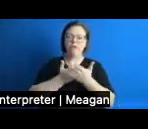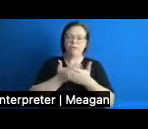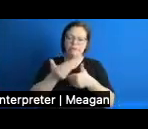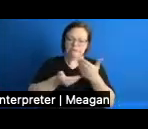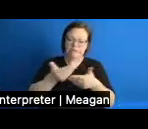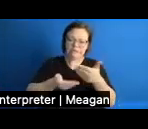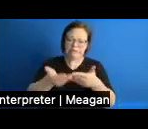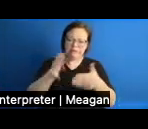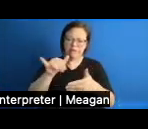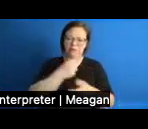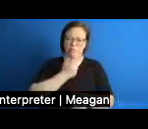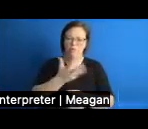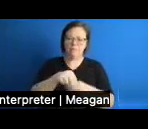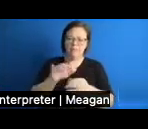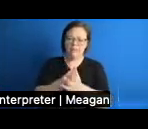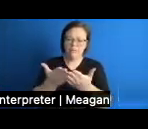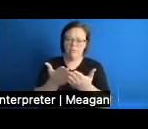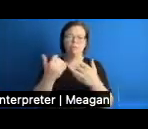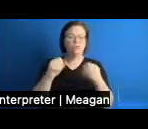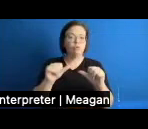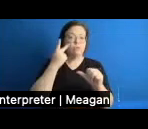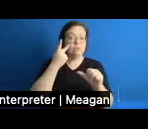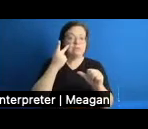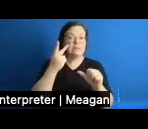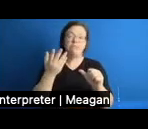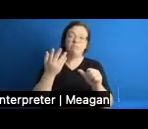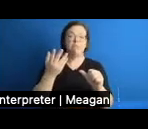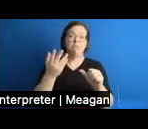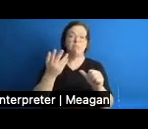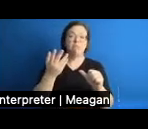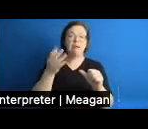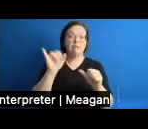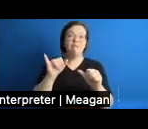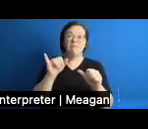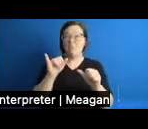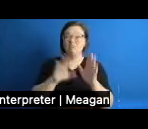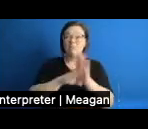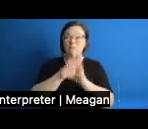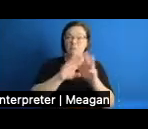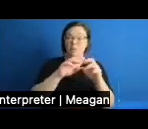book and try to see if that made a workshop that was generative for other folks as well.